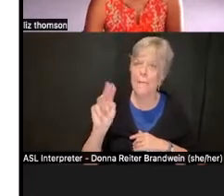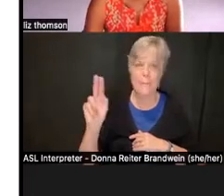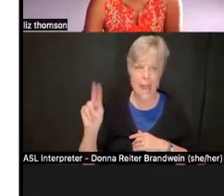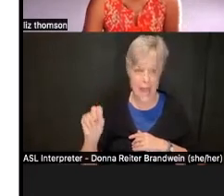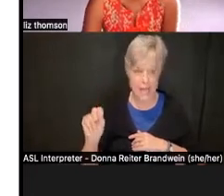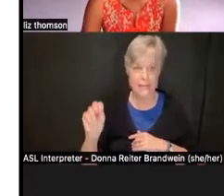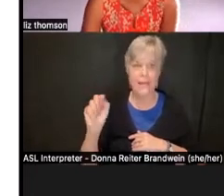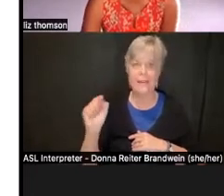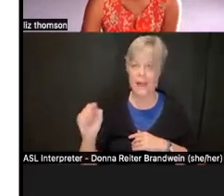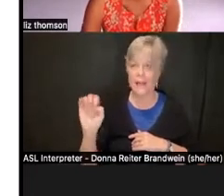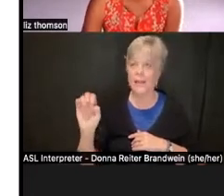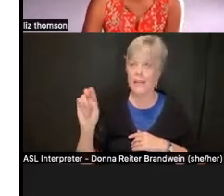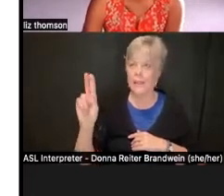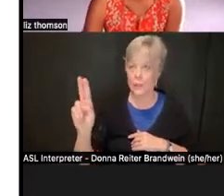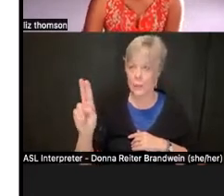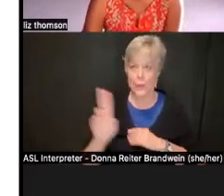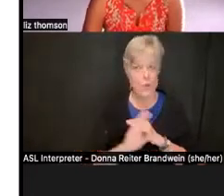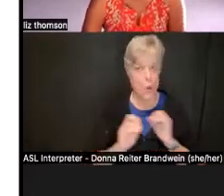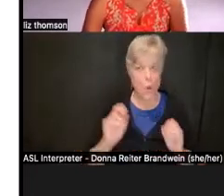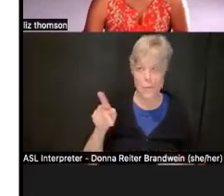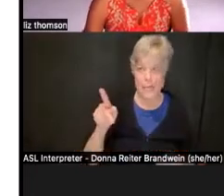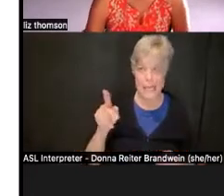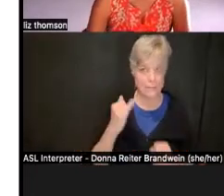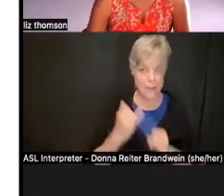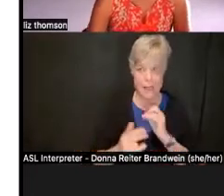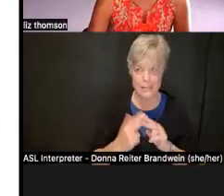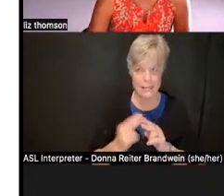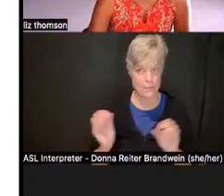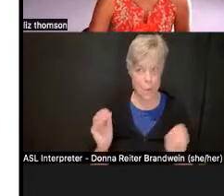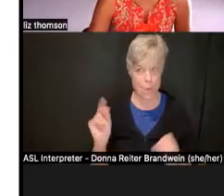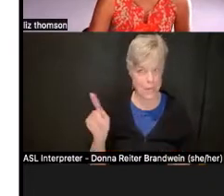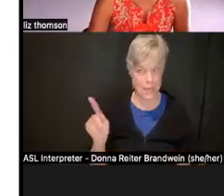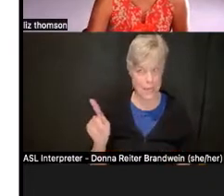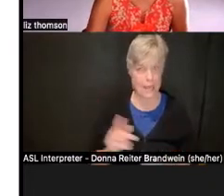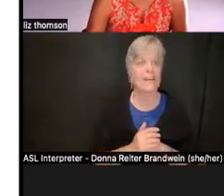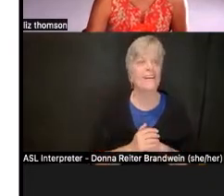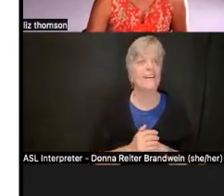320 634-6522. Thank you.